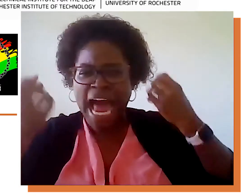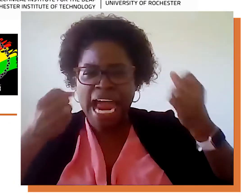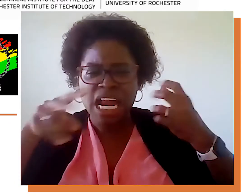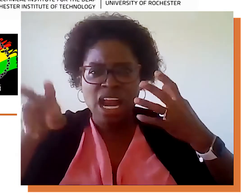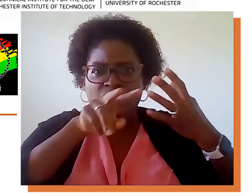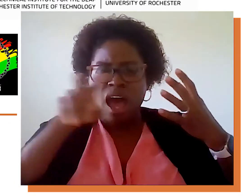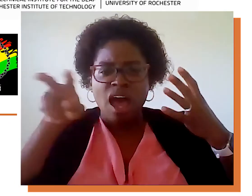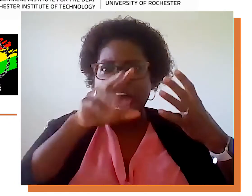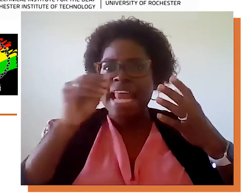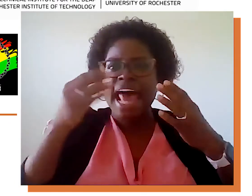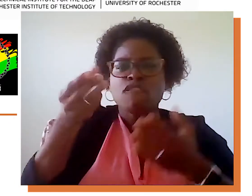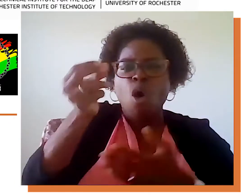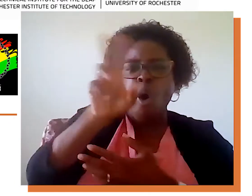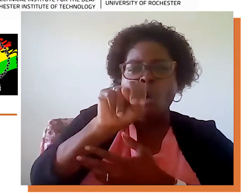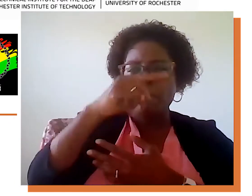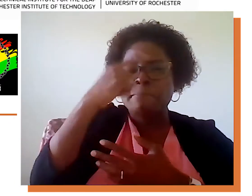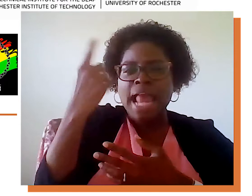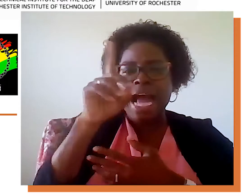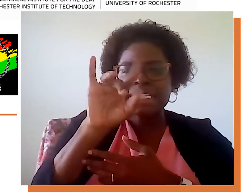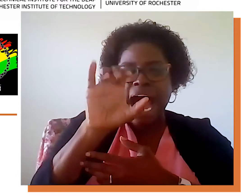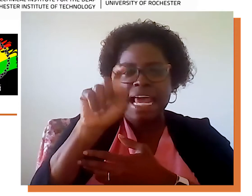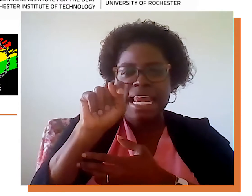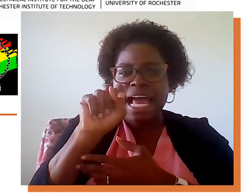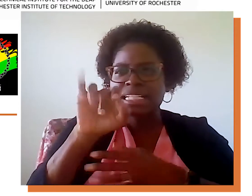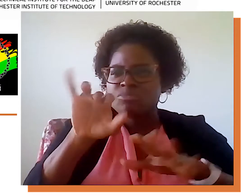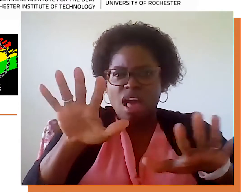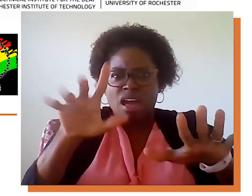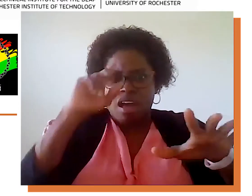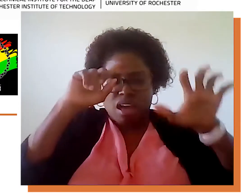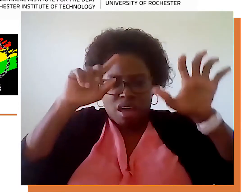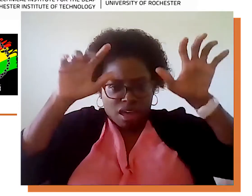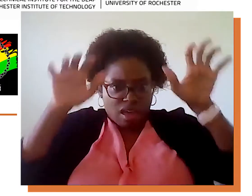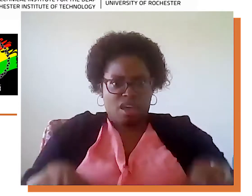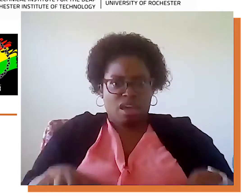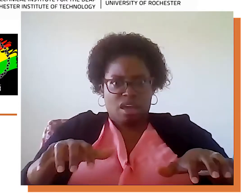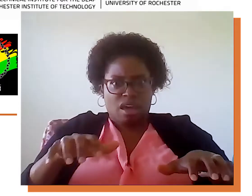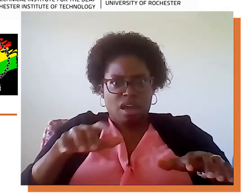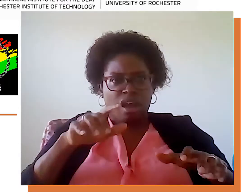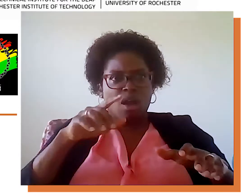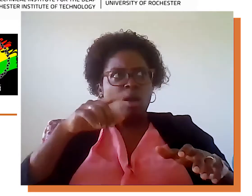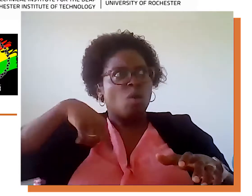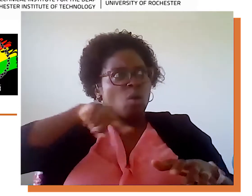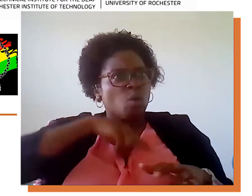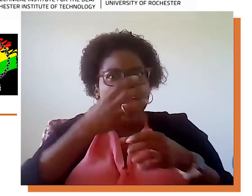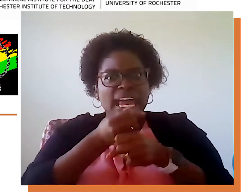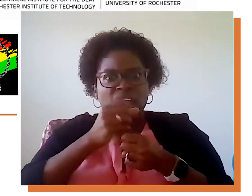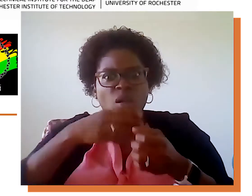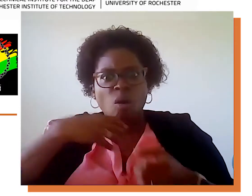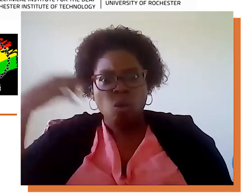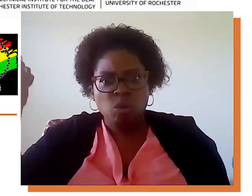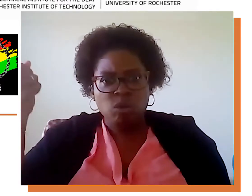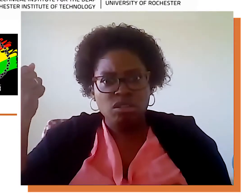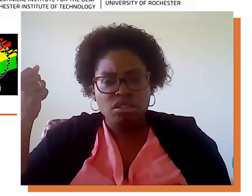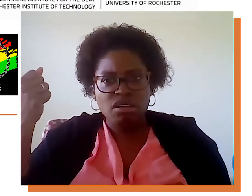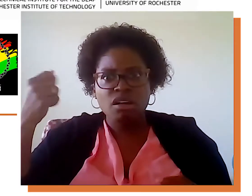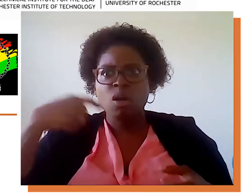and they were signing, and they had professional lives and experiences. And I never thought of myself beyond the age that I was.